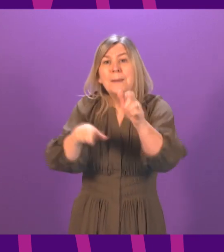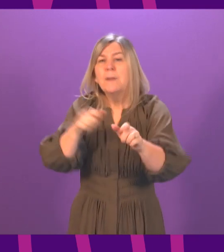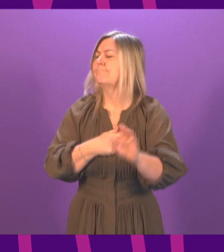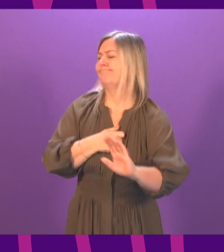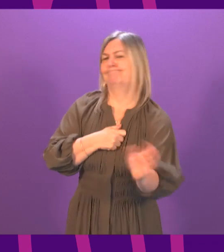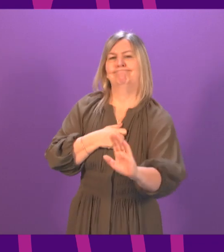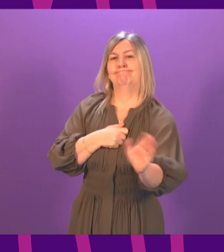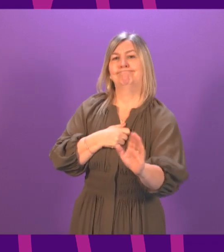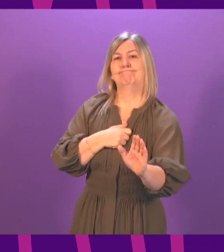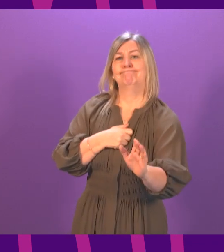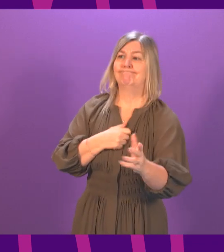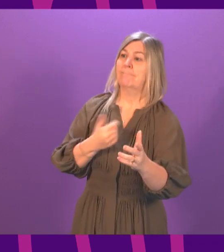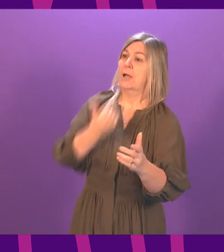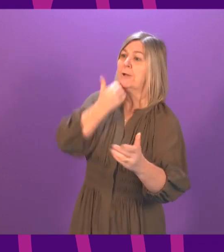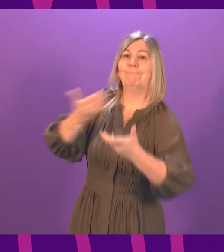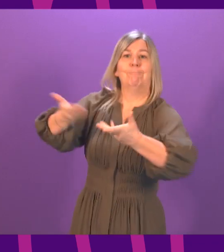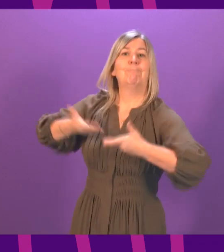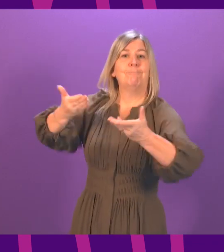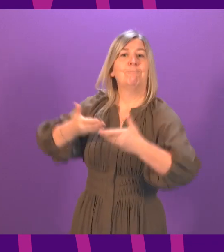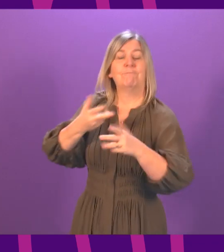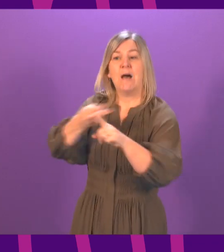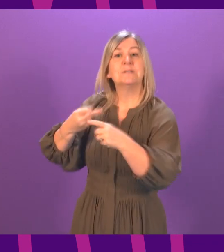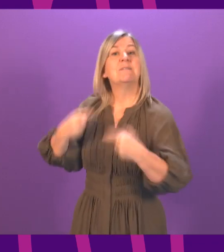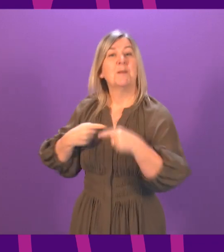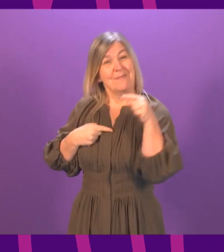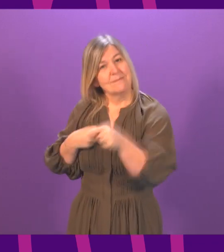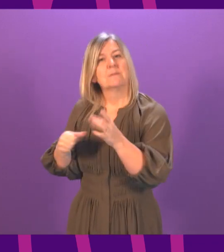Let us therefore look at the supply chain. Since Tuesday, the Scottish Government has had around 1